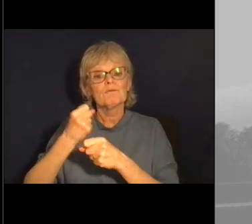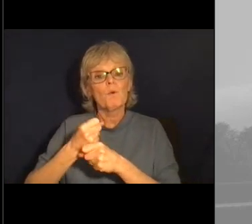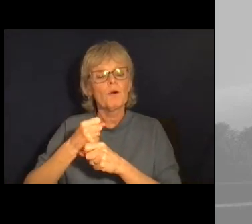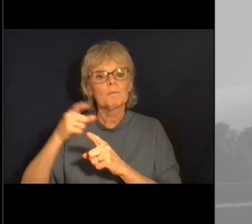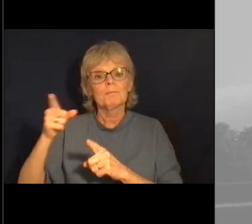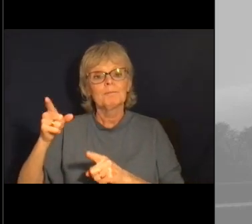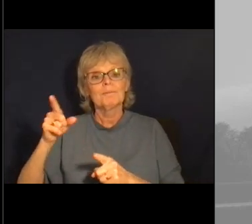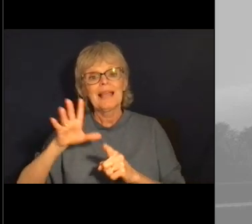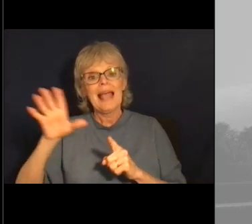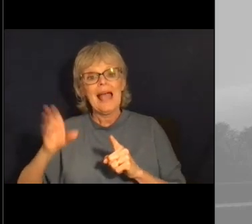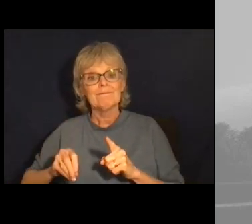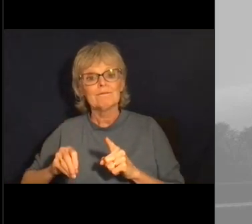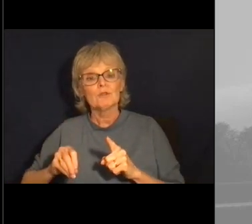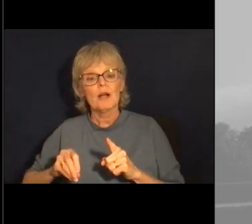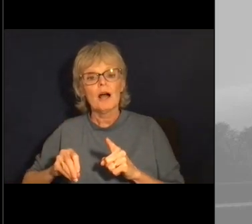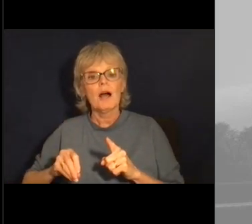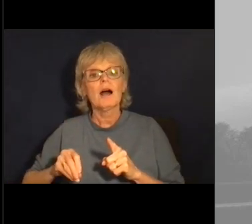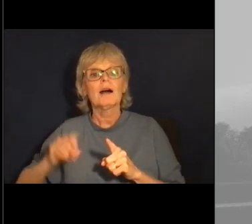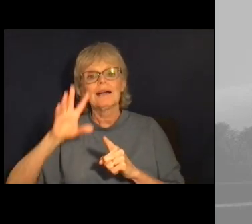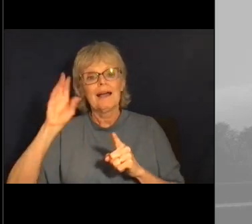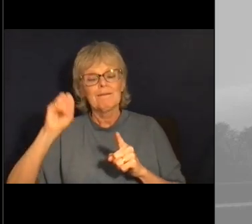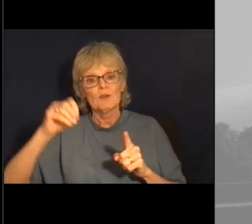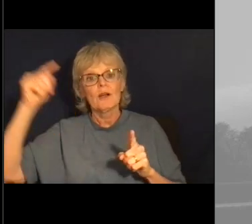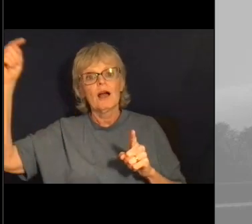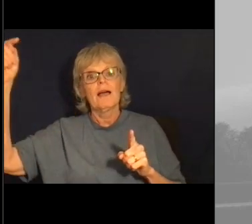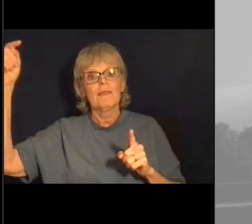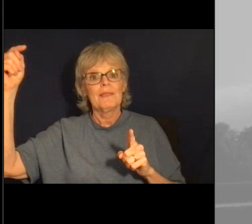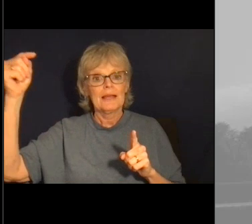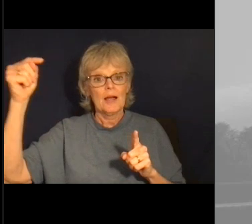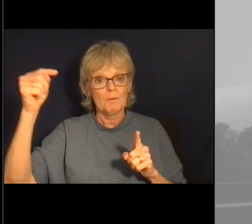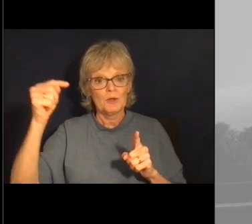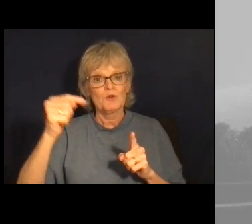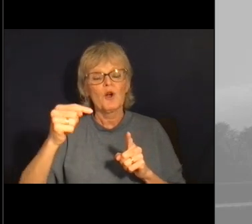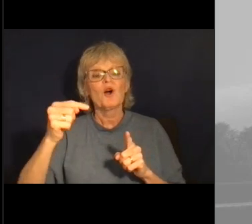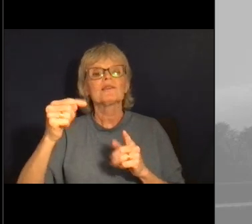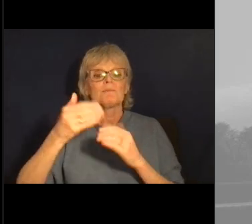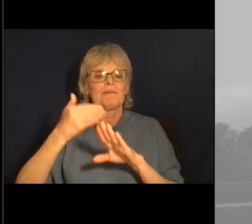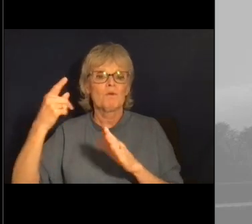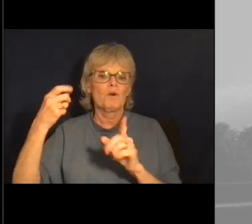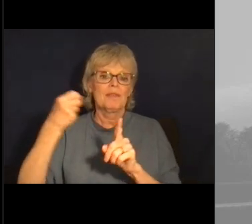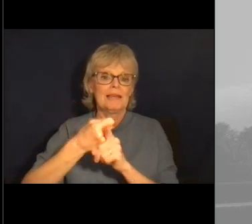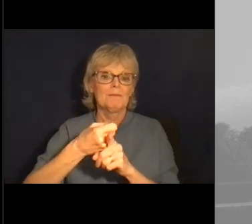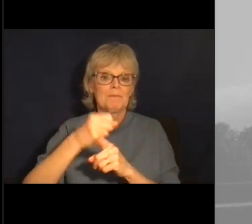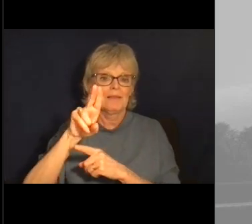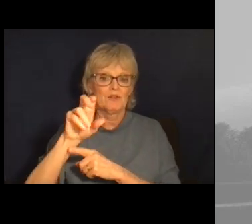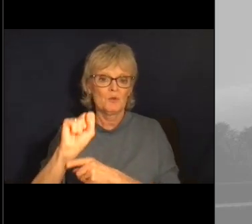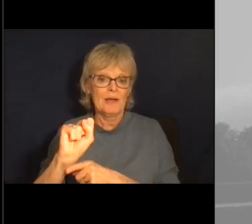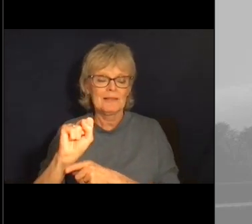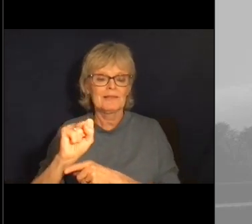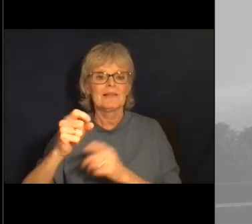And they got to go all the way across the ocean before they even start to impact the United States. So we have to pay attention to those